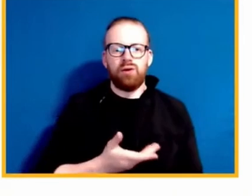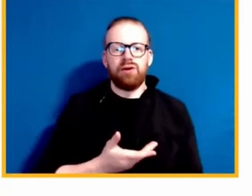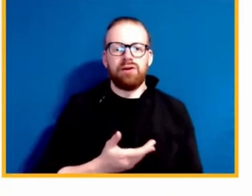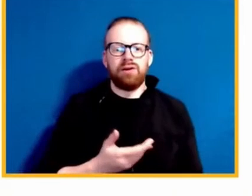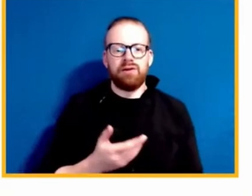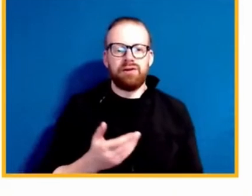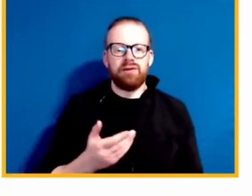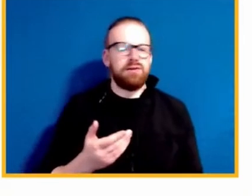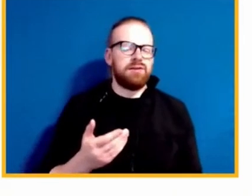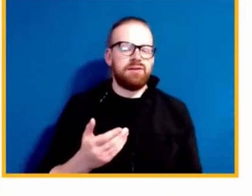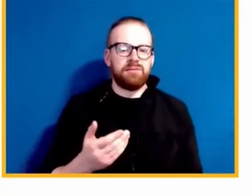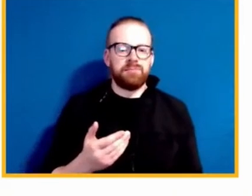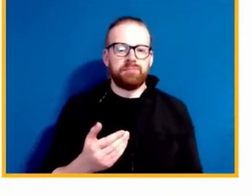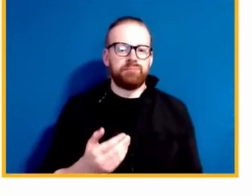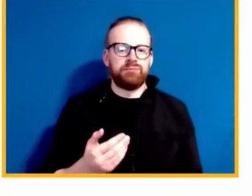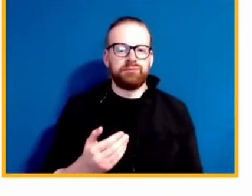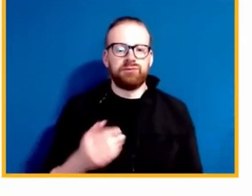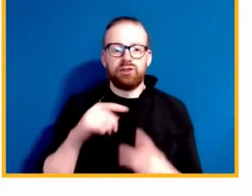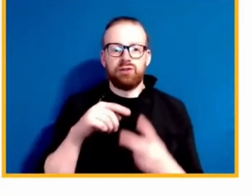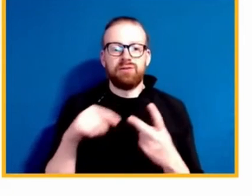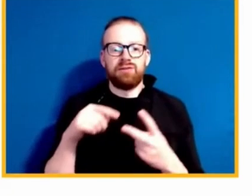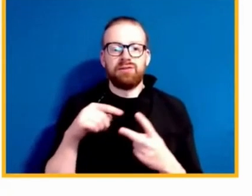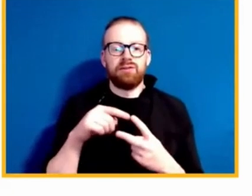Okami and Singularity!